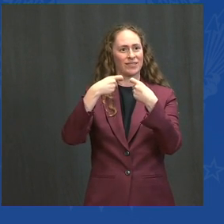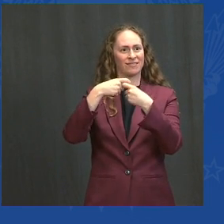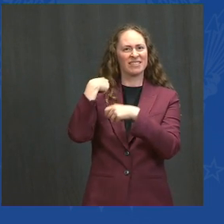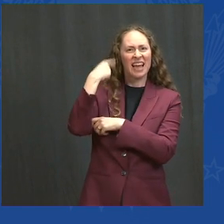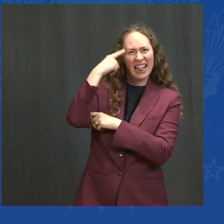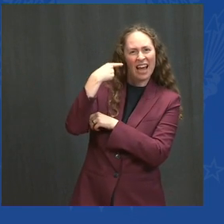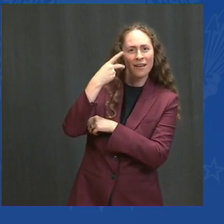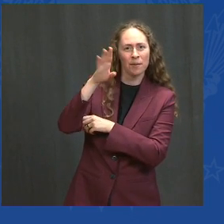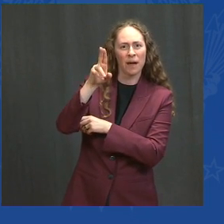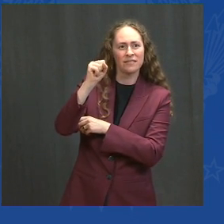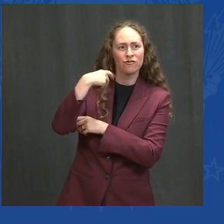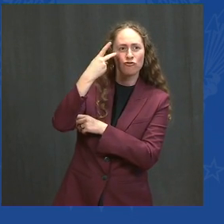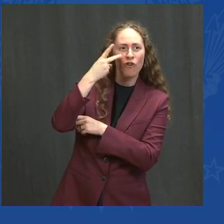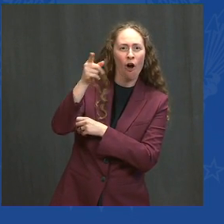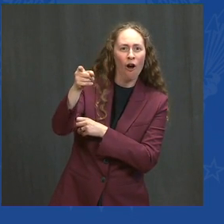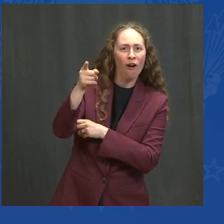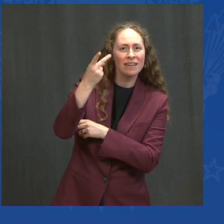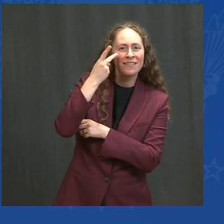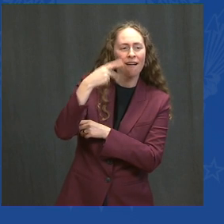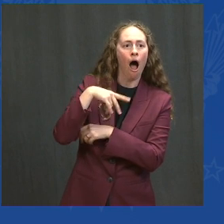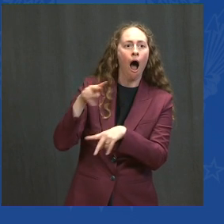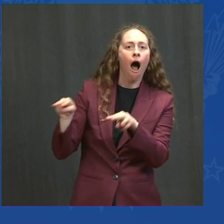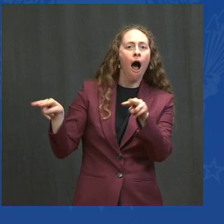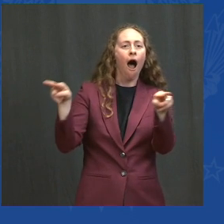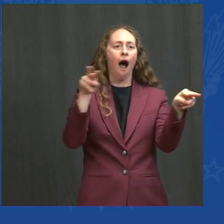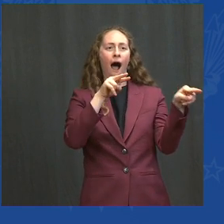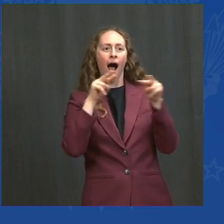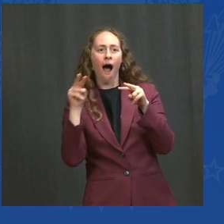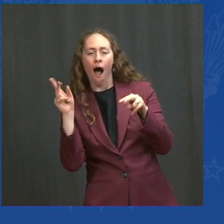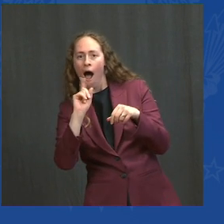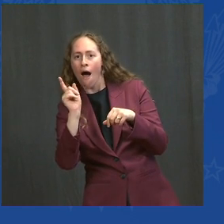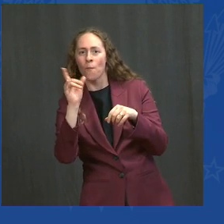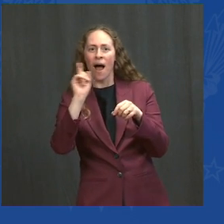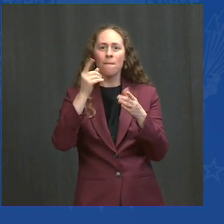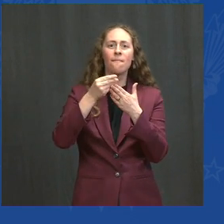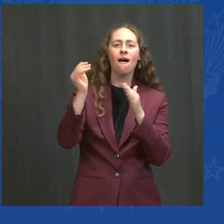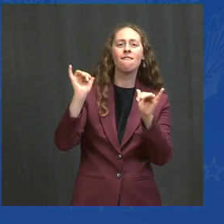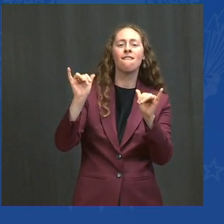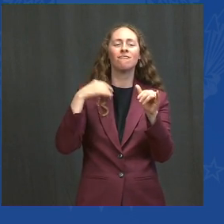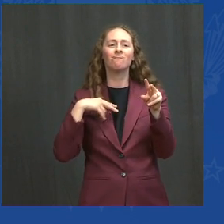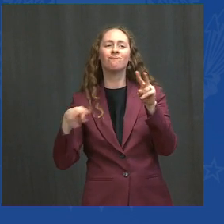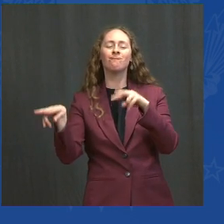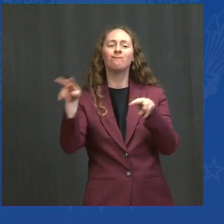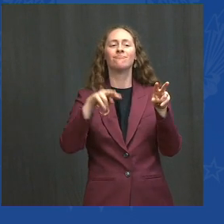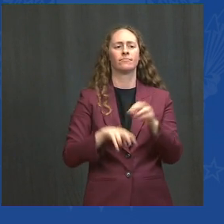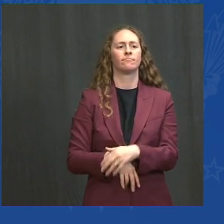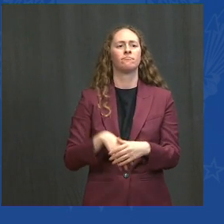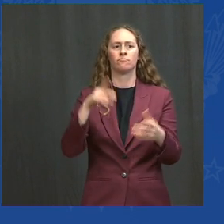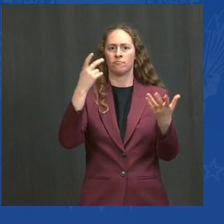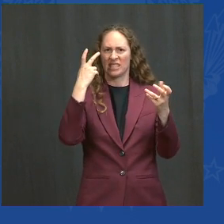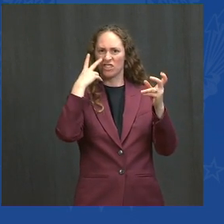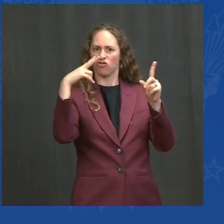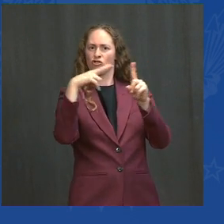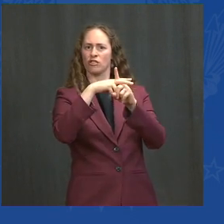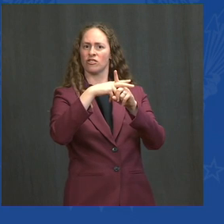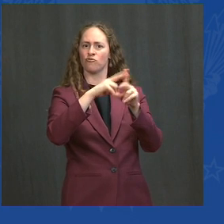looking at the bus company where you're going to buy them charging stations to power them. This bipartisan deal -- by the way,